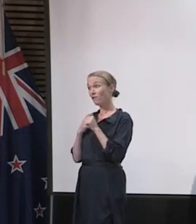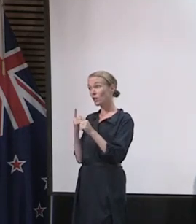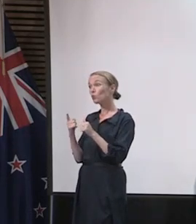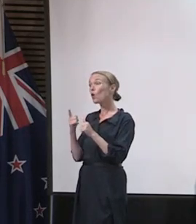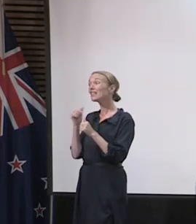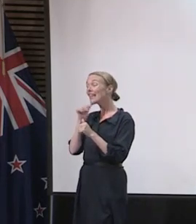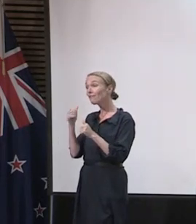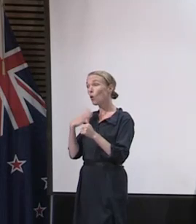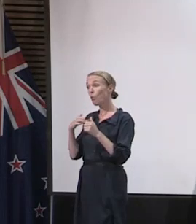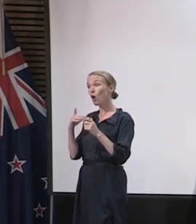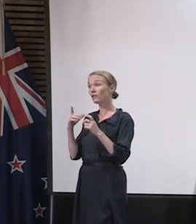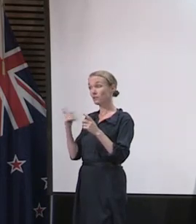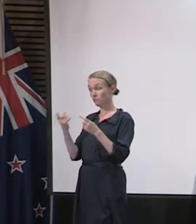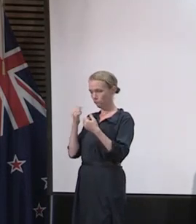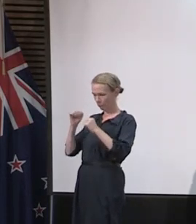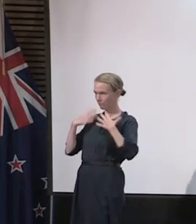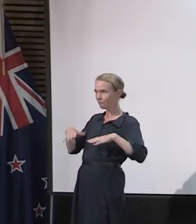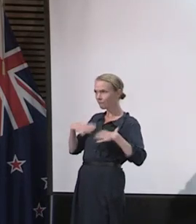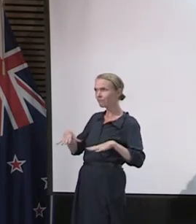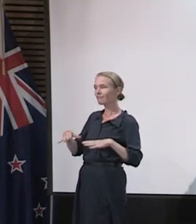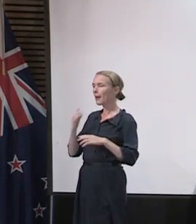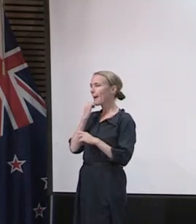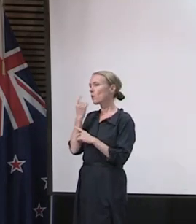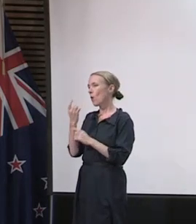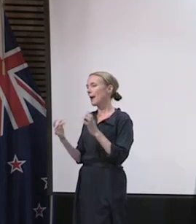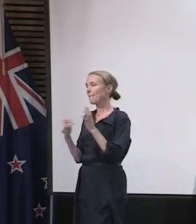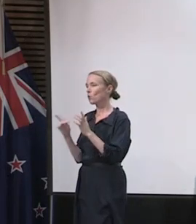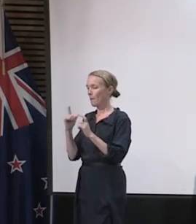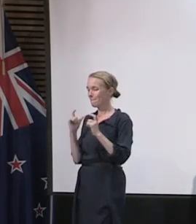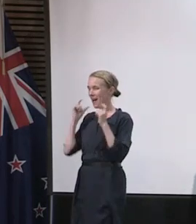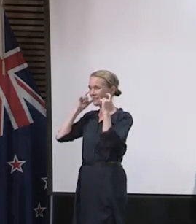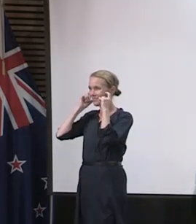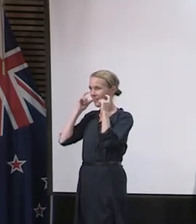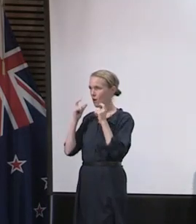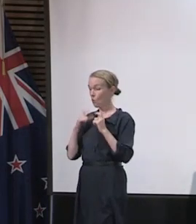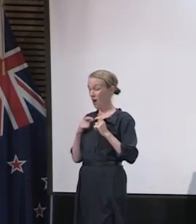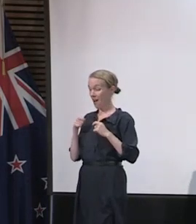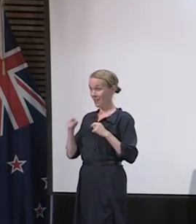to wear it is a mask. That is